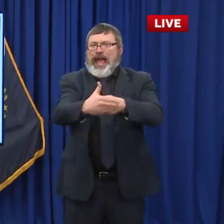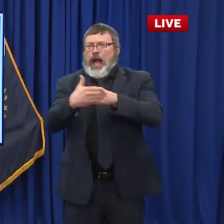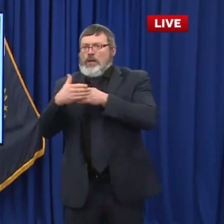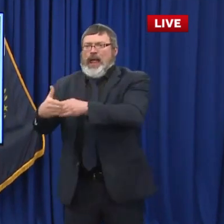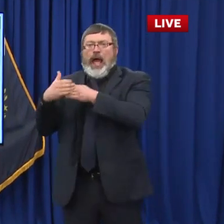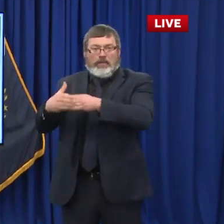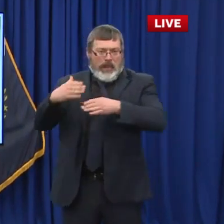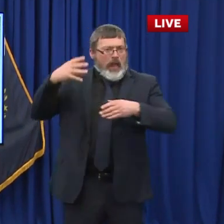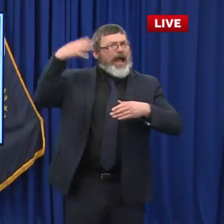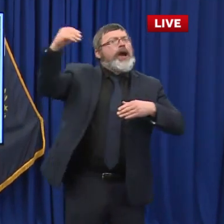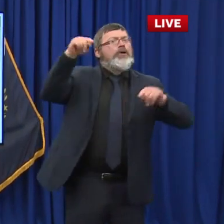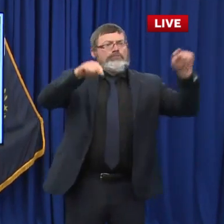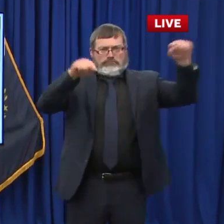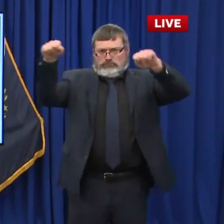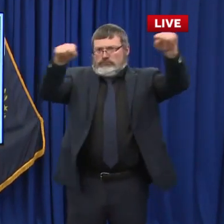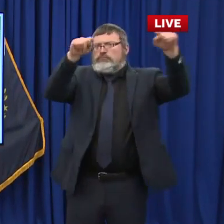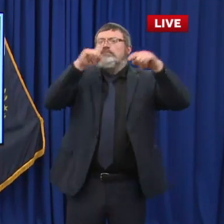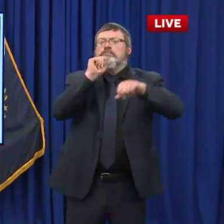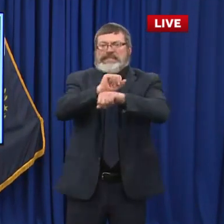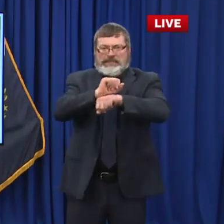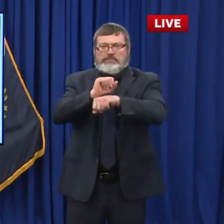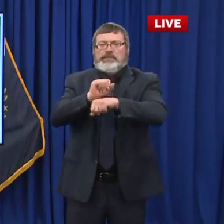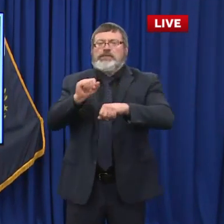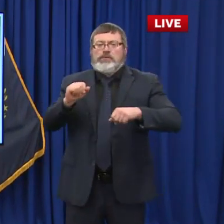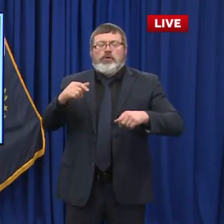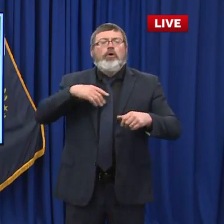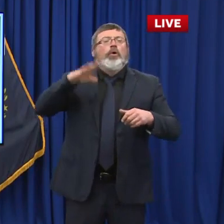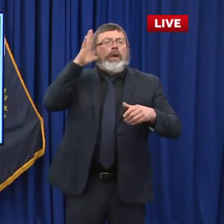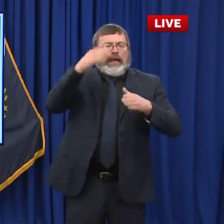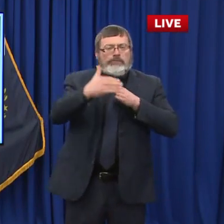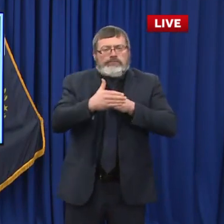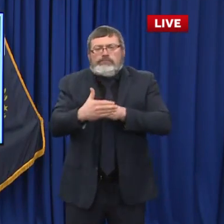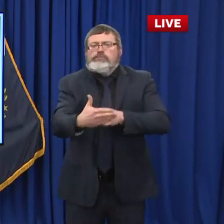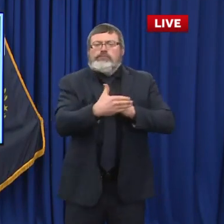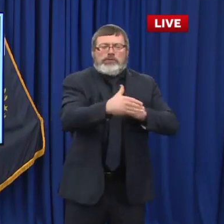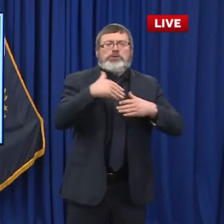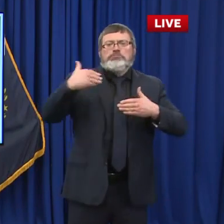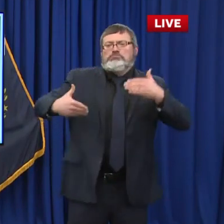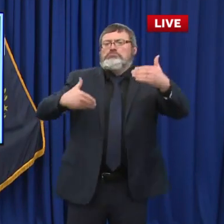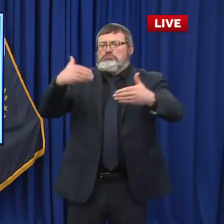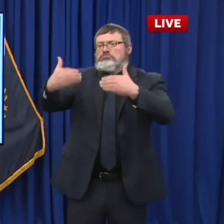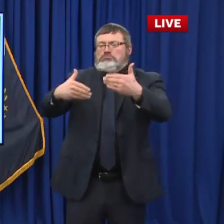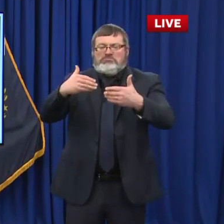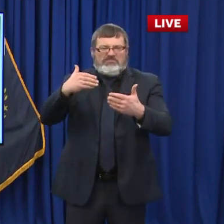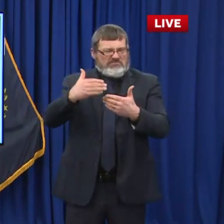WE HAVE 700 DIFFERENT PIECES OF MACHINERY ON OUR ROADS STATE AND LOCAL SIDE.